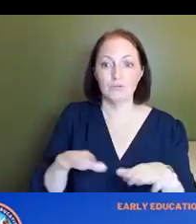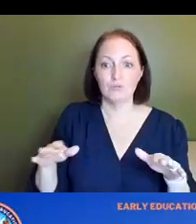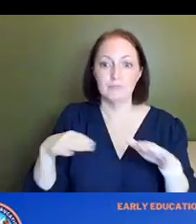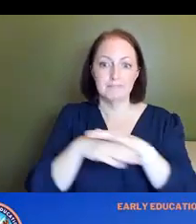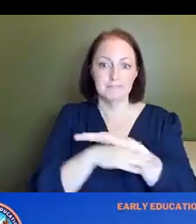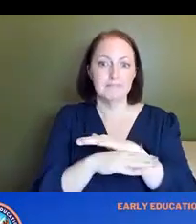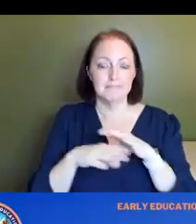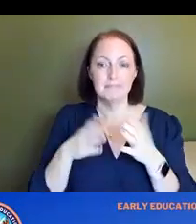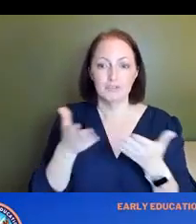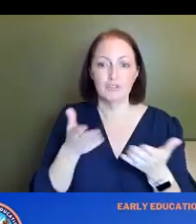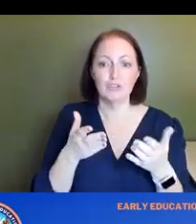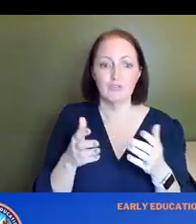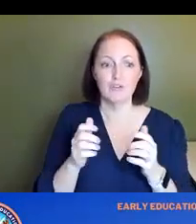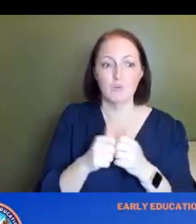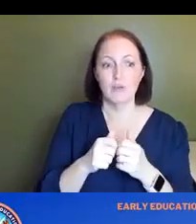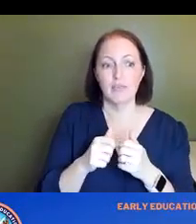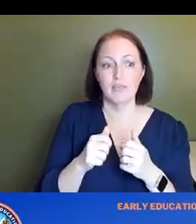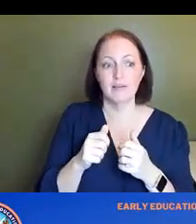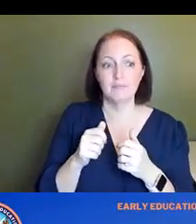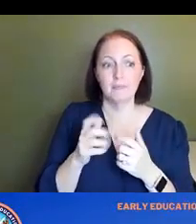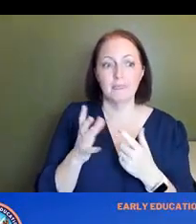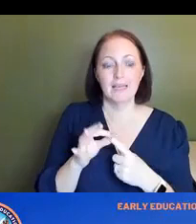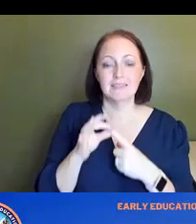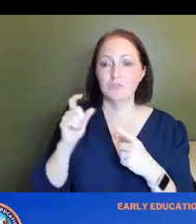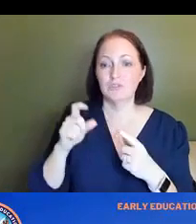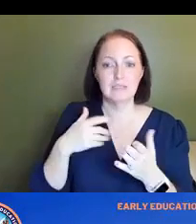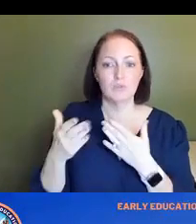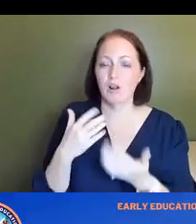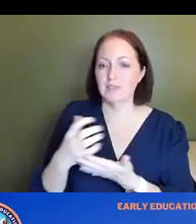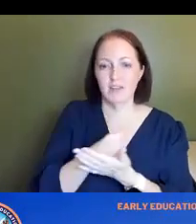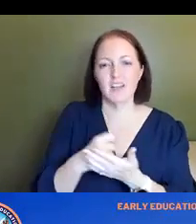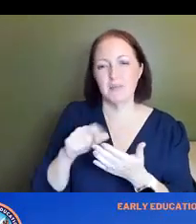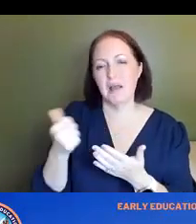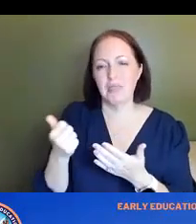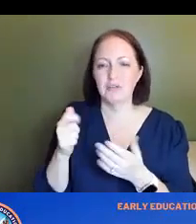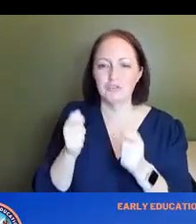to be served with exceptional needs without regard to income and some other pieces so